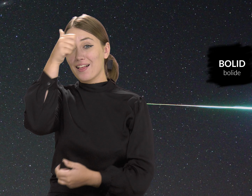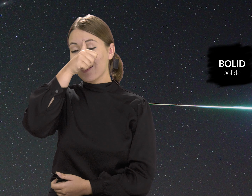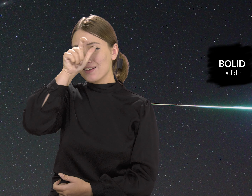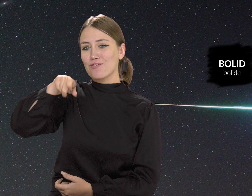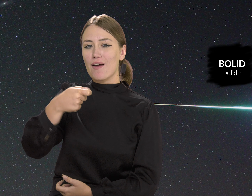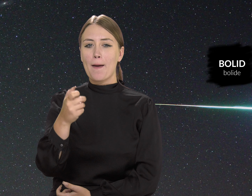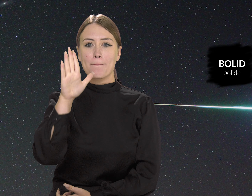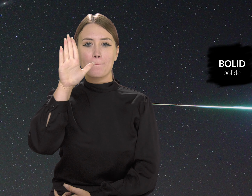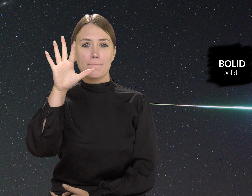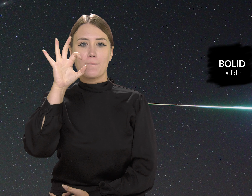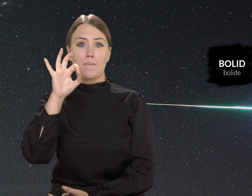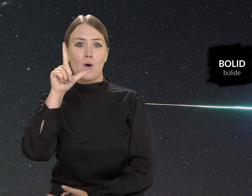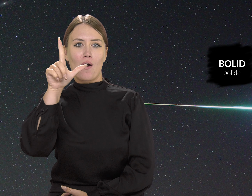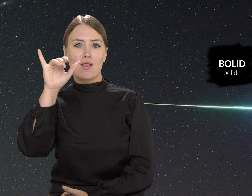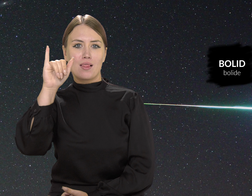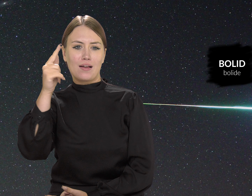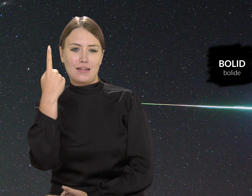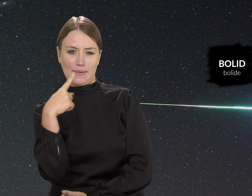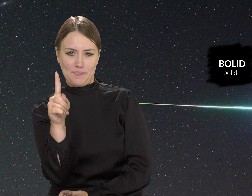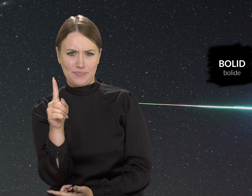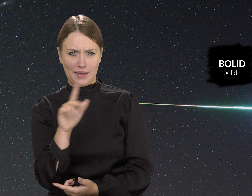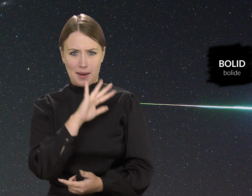it is called a bolide.